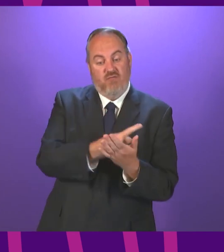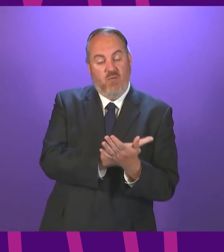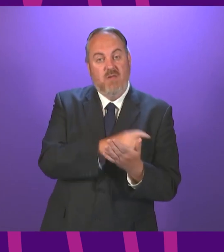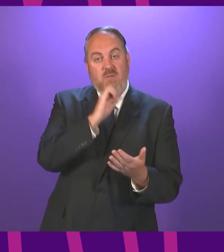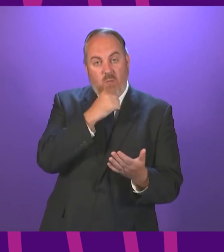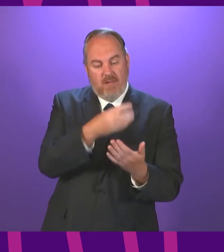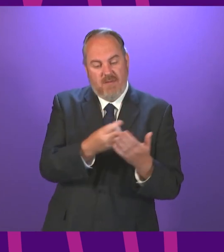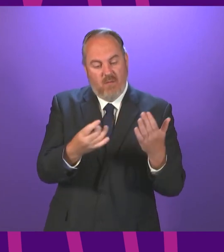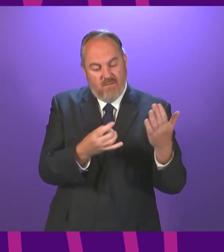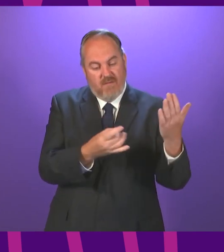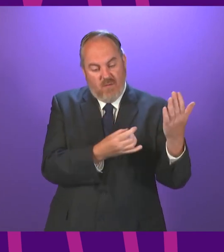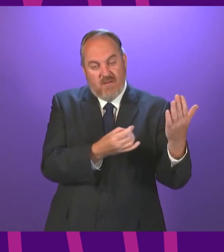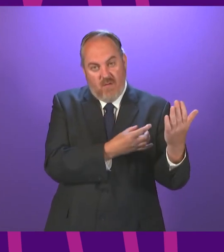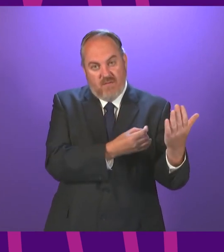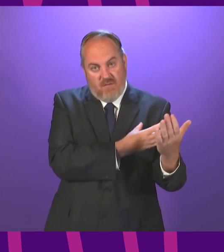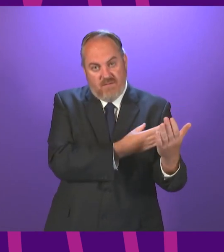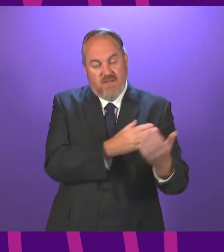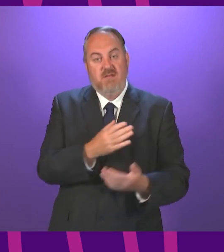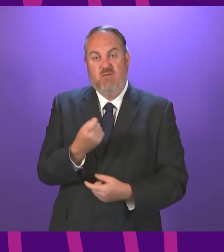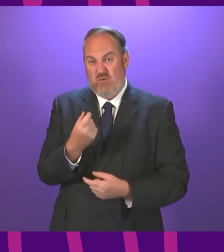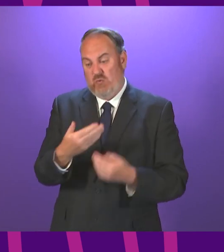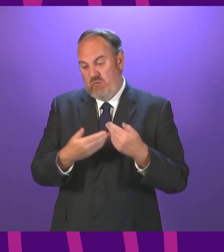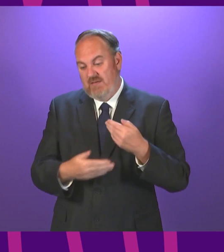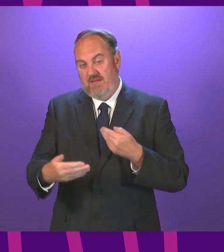still poses a risk to the health of many people. We believe that in the race between the vaccine